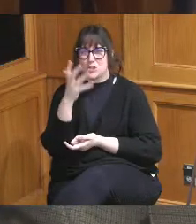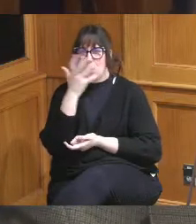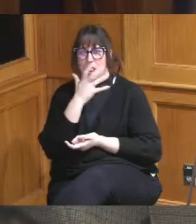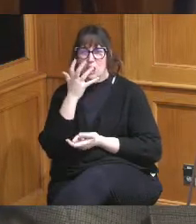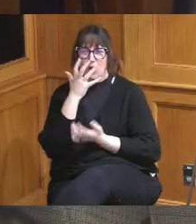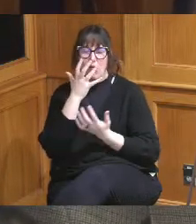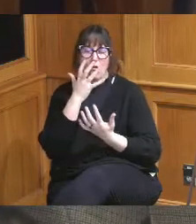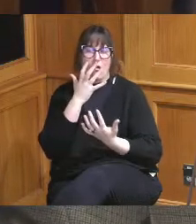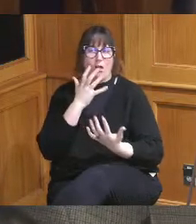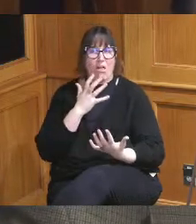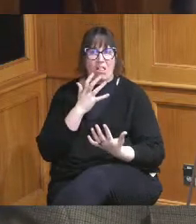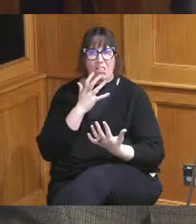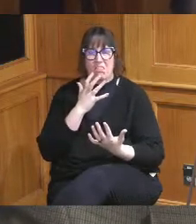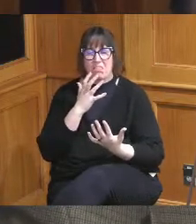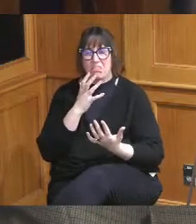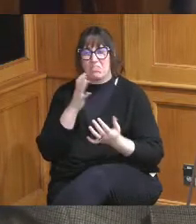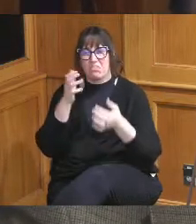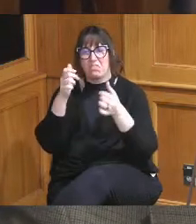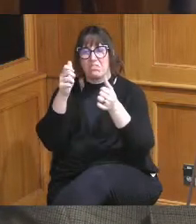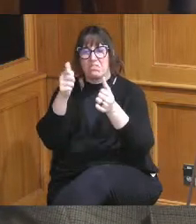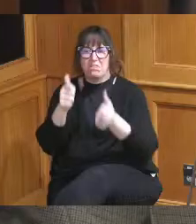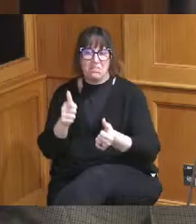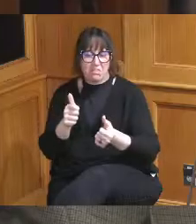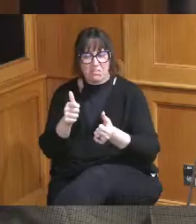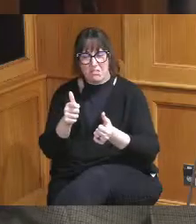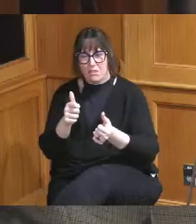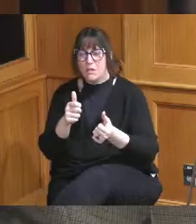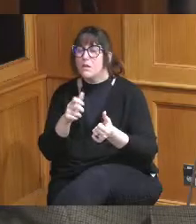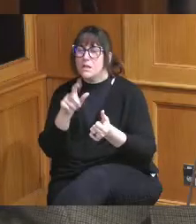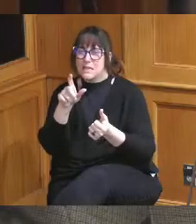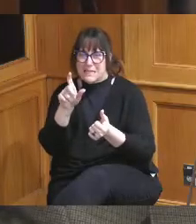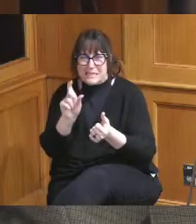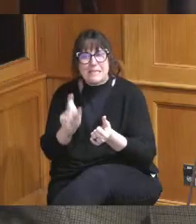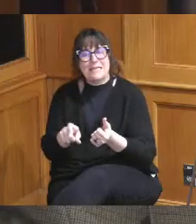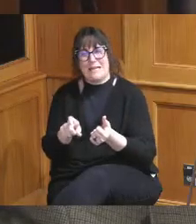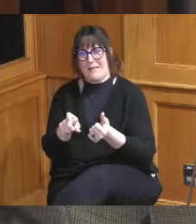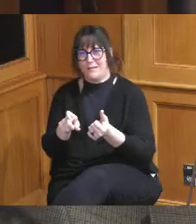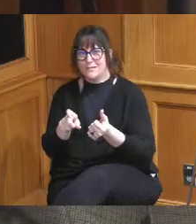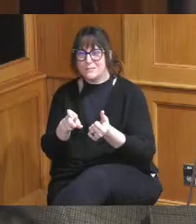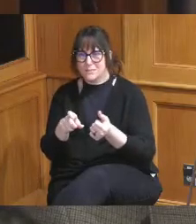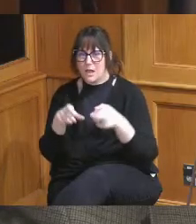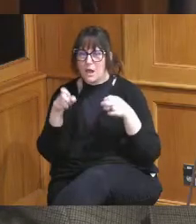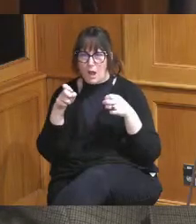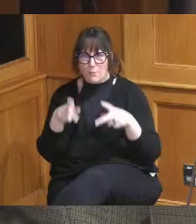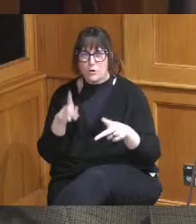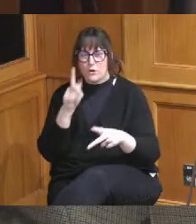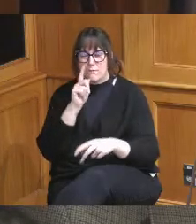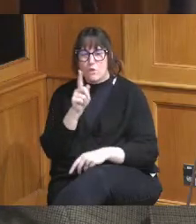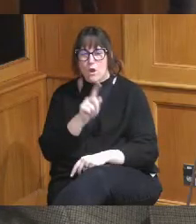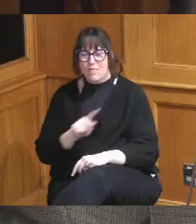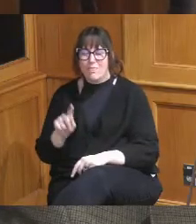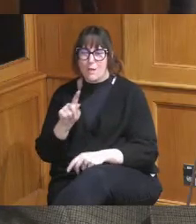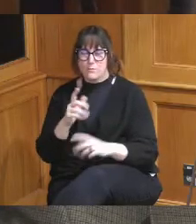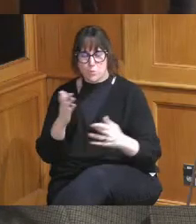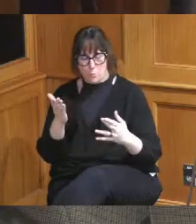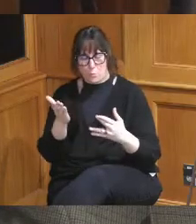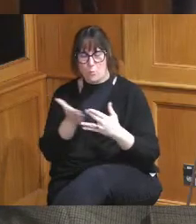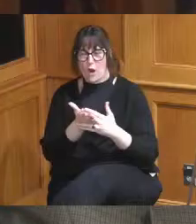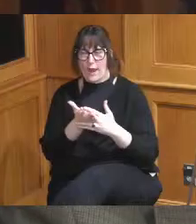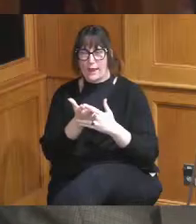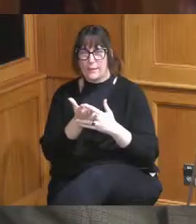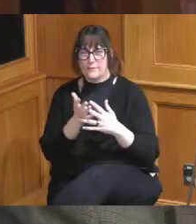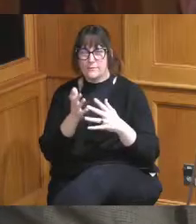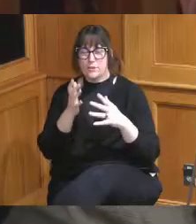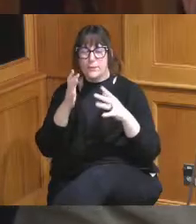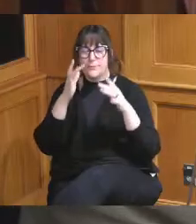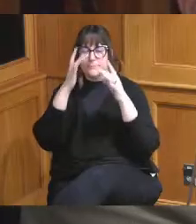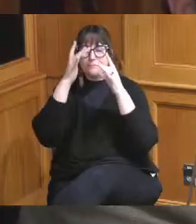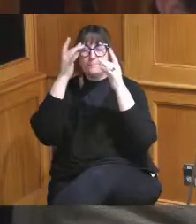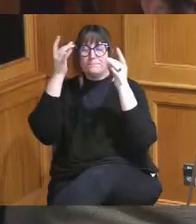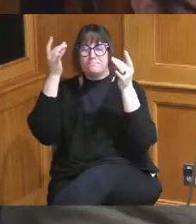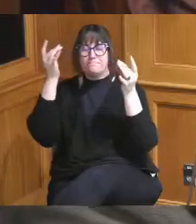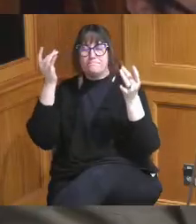you know down it needs to have an opportunity for them to take a break whatever they need in order